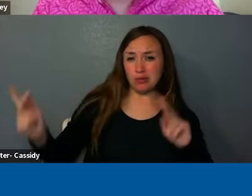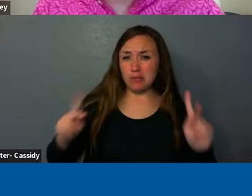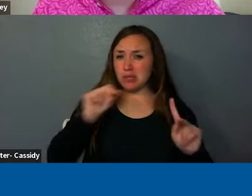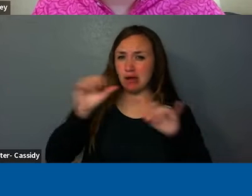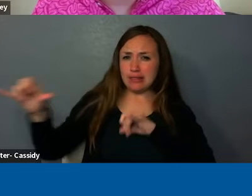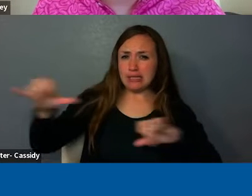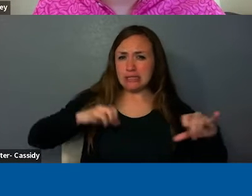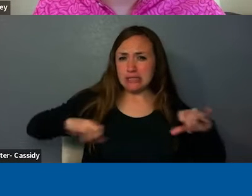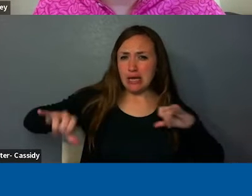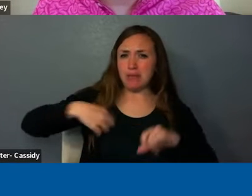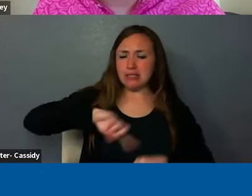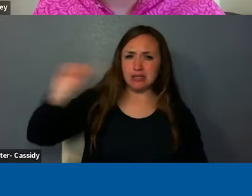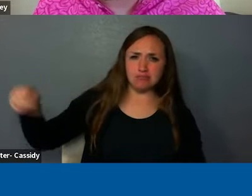and that's not great."